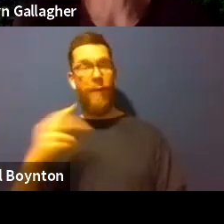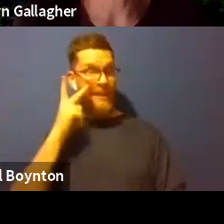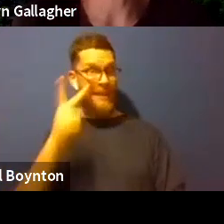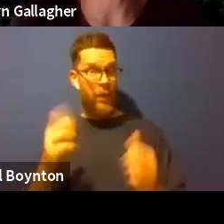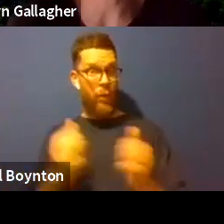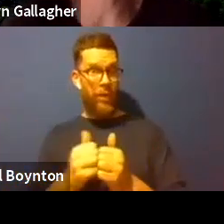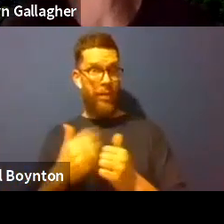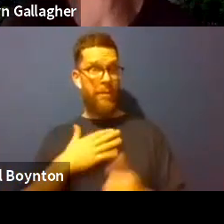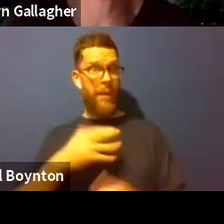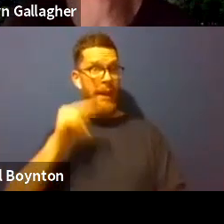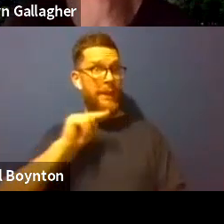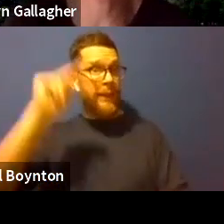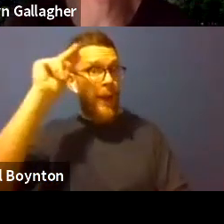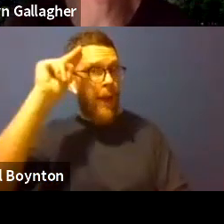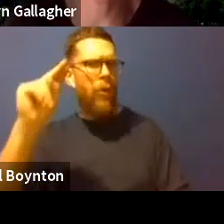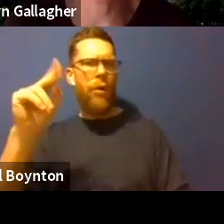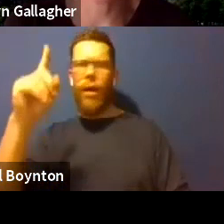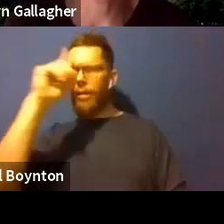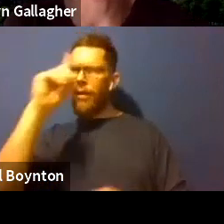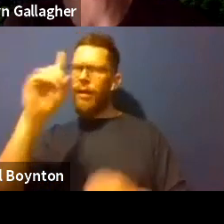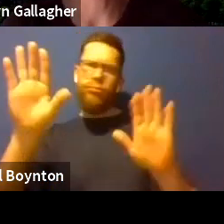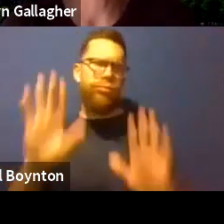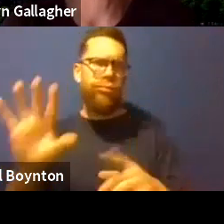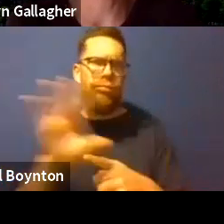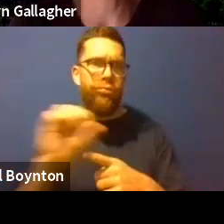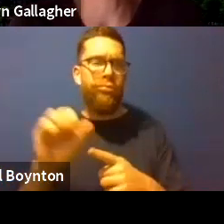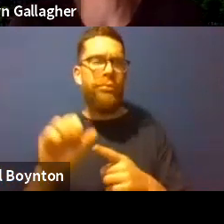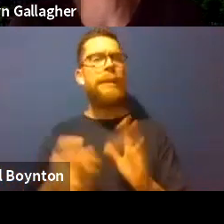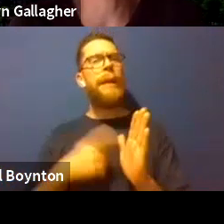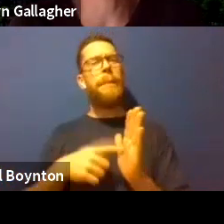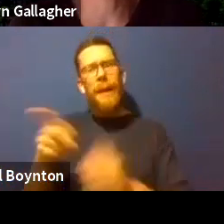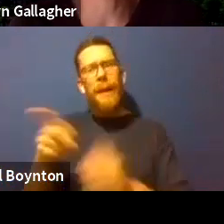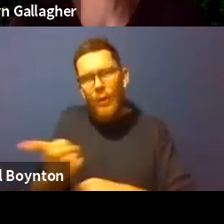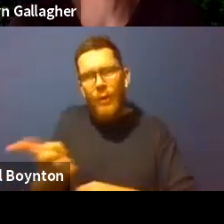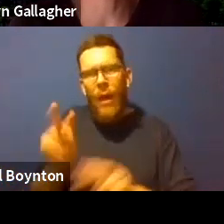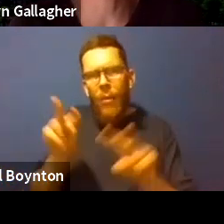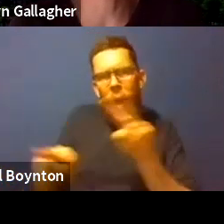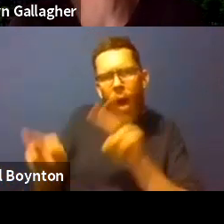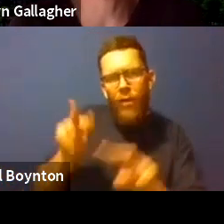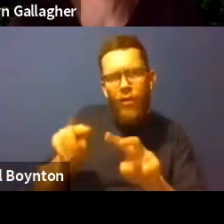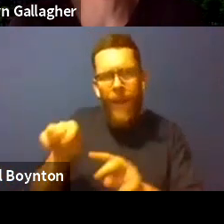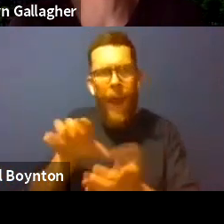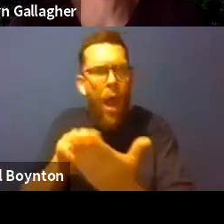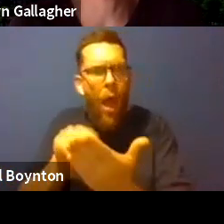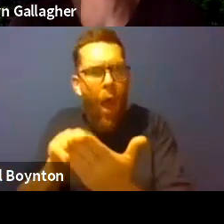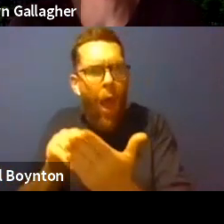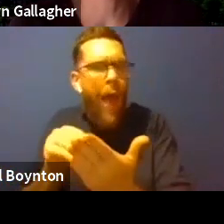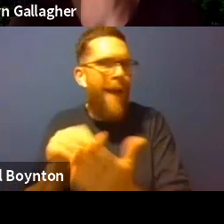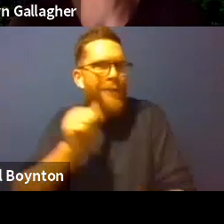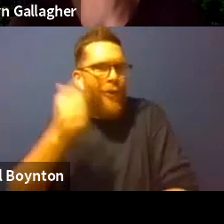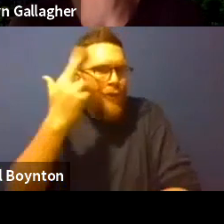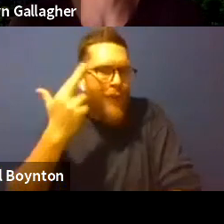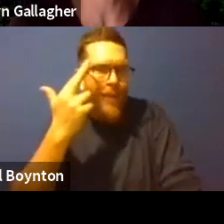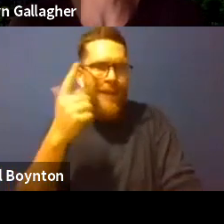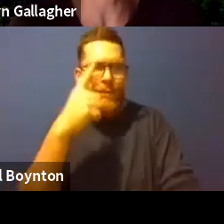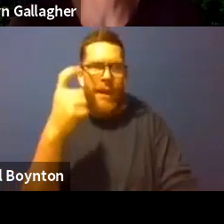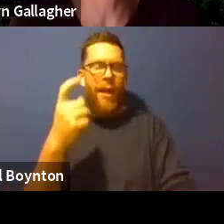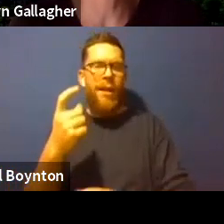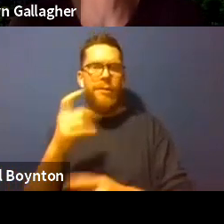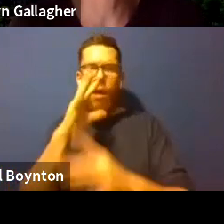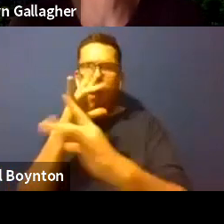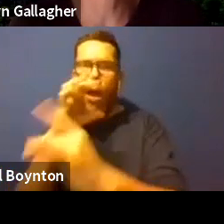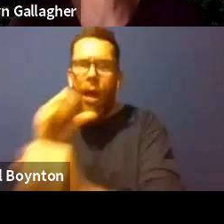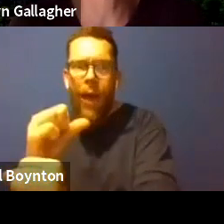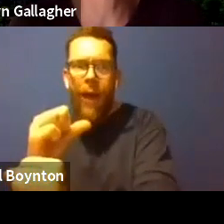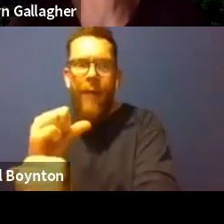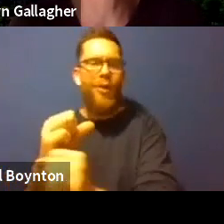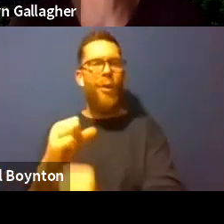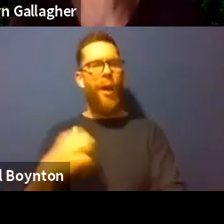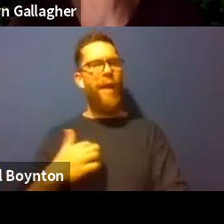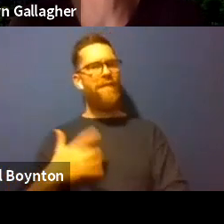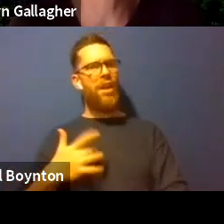Kathleen Stern: So many times they're learning something, and they have no clue that they're learning. They're so in wrapped in a game or a challenge or whatever. I think it's a great program. And I'm really proud that we've chosen that one to give to our students.